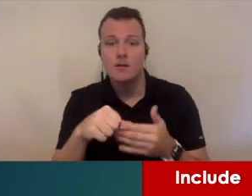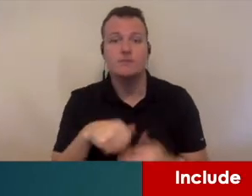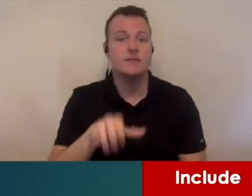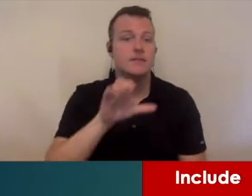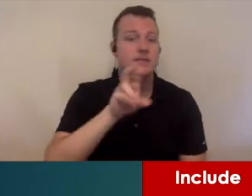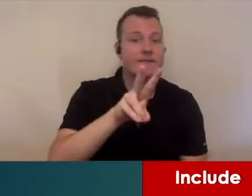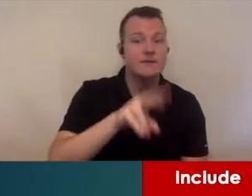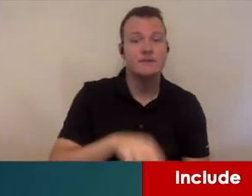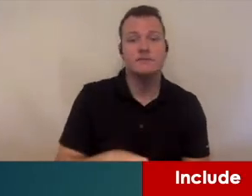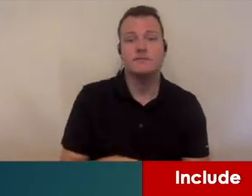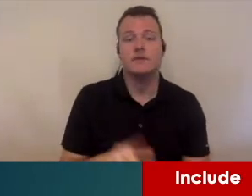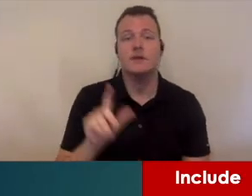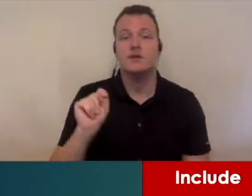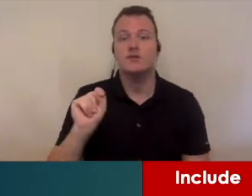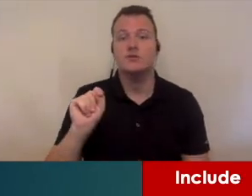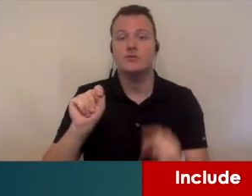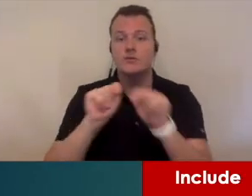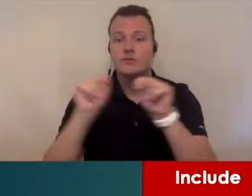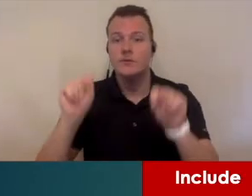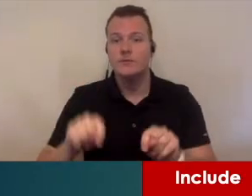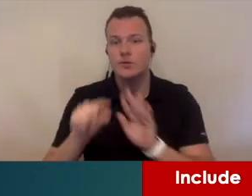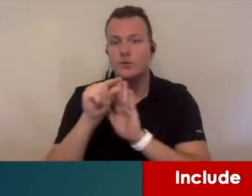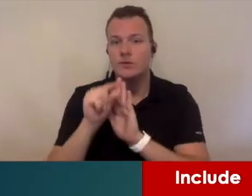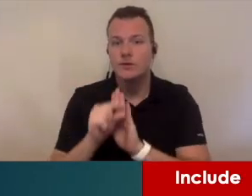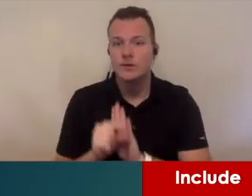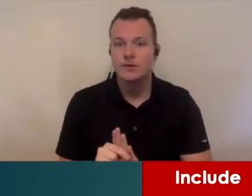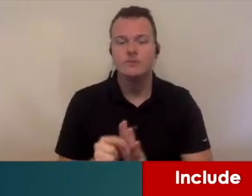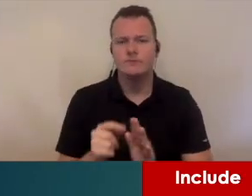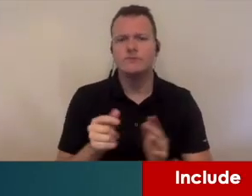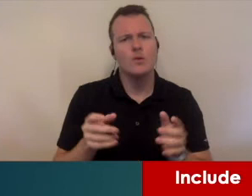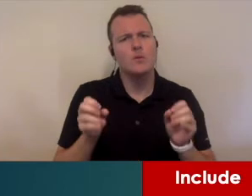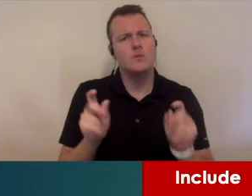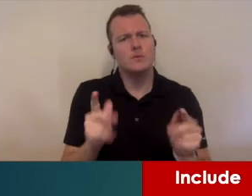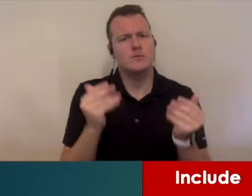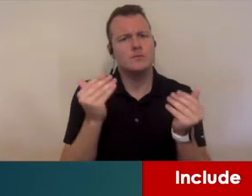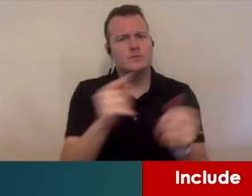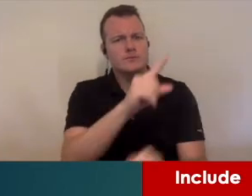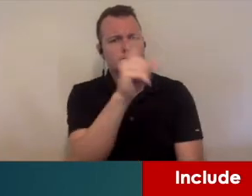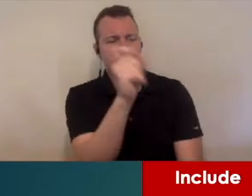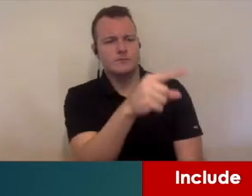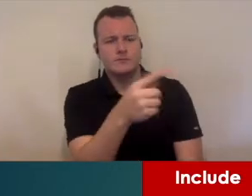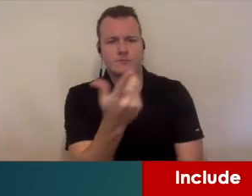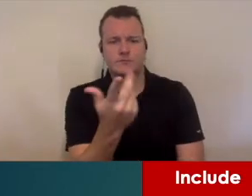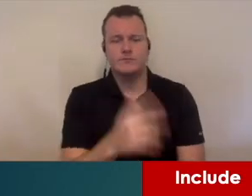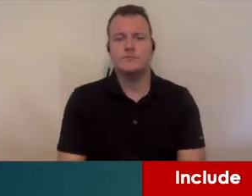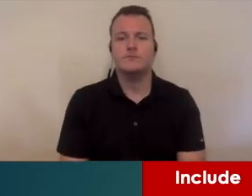like my CV, would you like my transcripts? It's always okay to ask what- what they